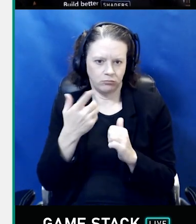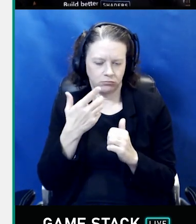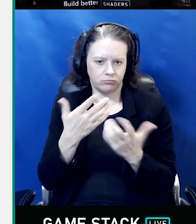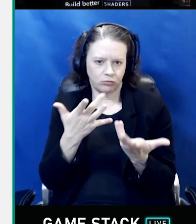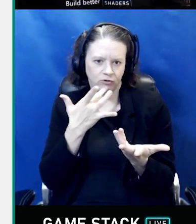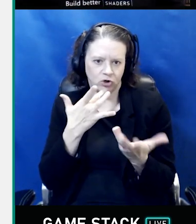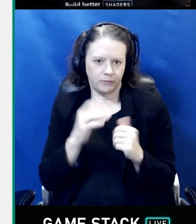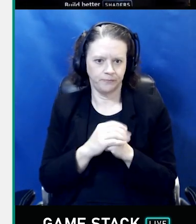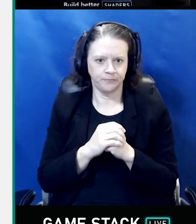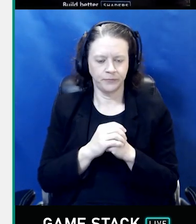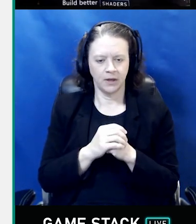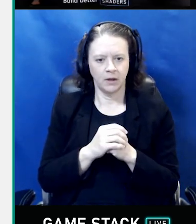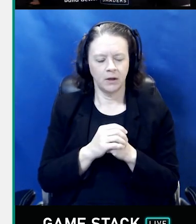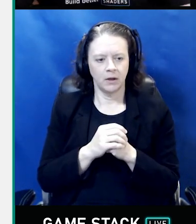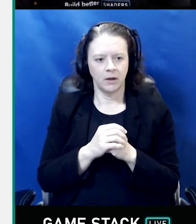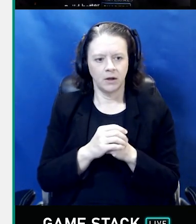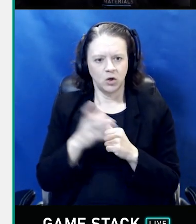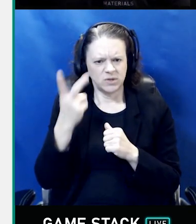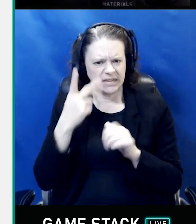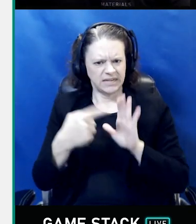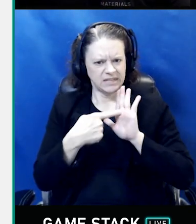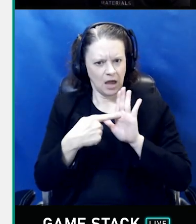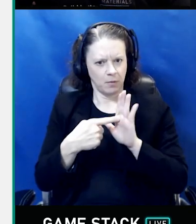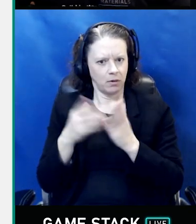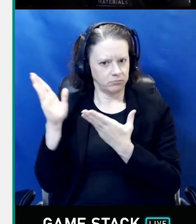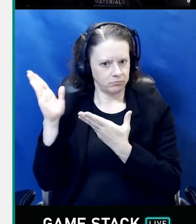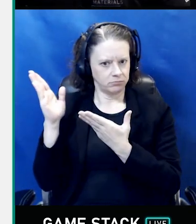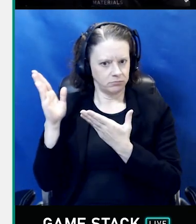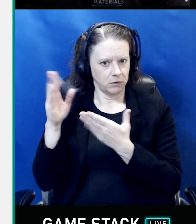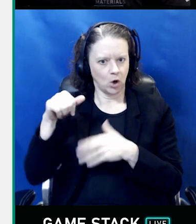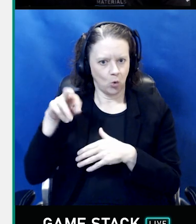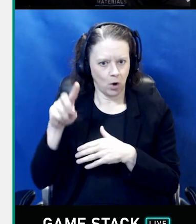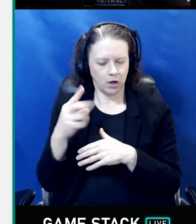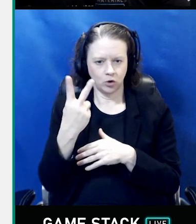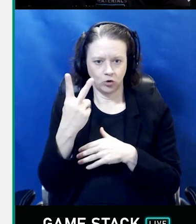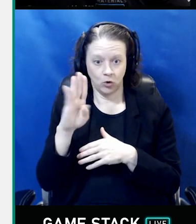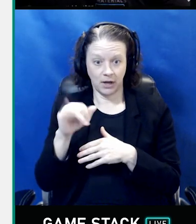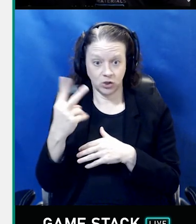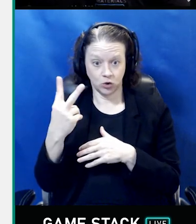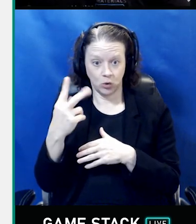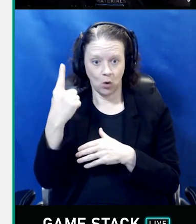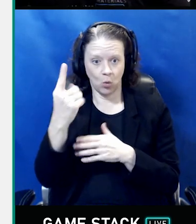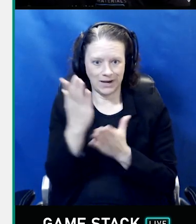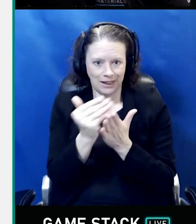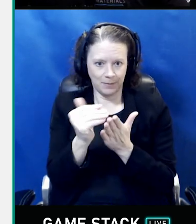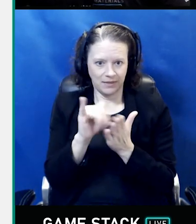example of a quad. It's pretty simple, 2x2 and one up one elements of a disal lane and then we have a